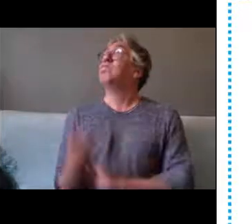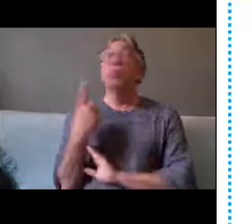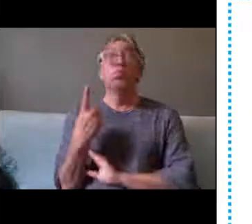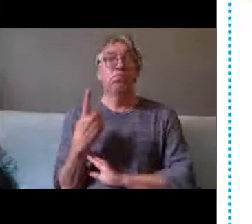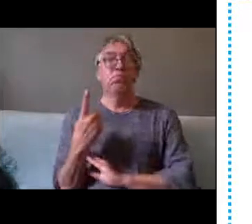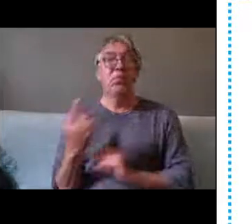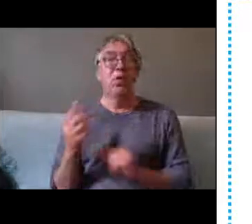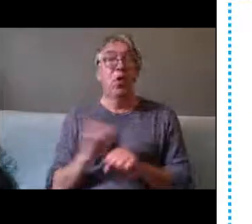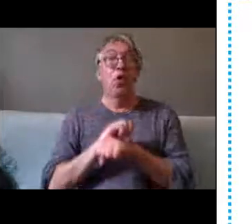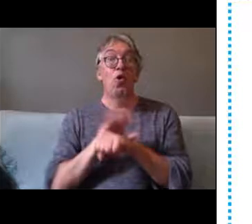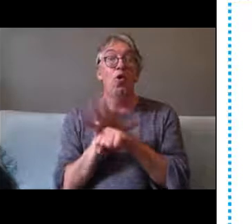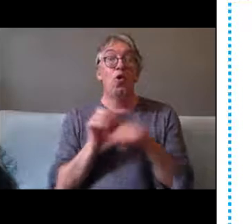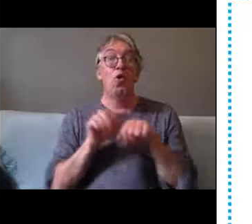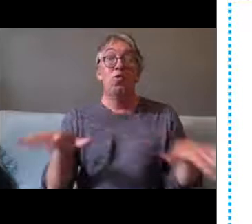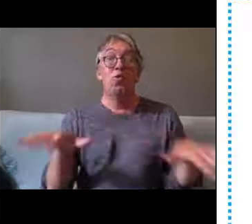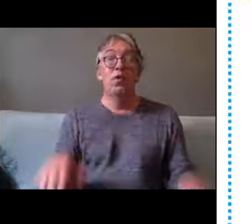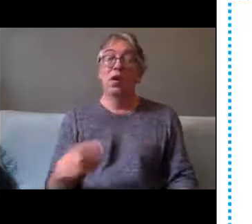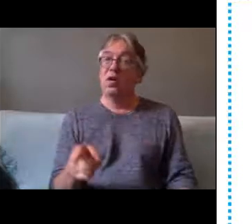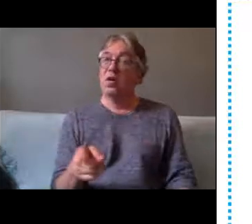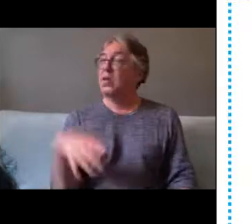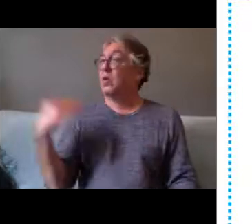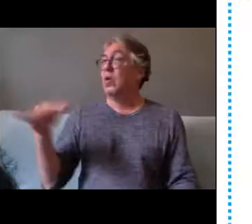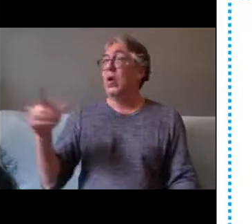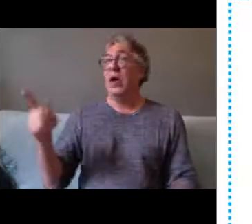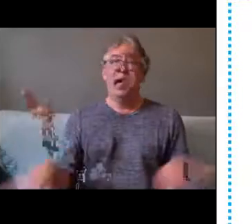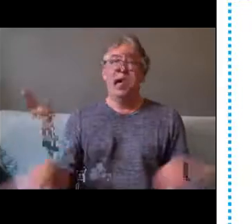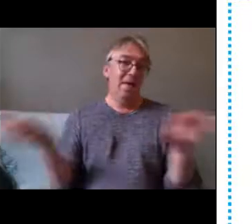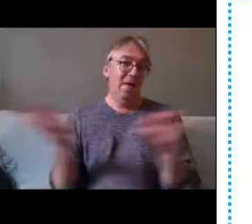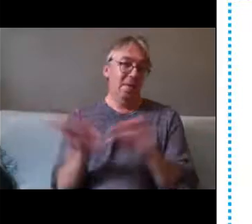That's a relevant question, given the global crisis.